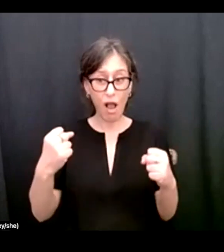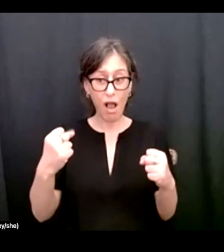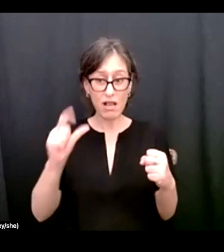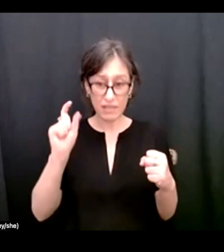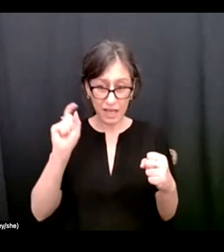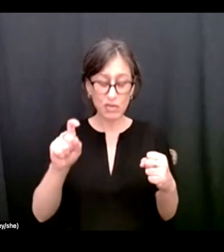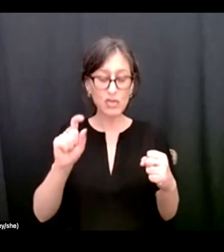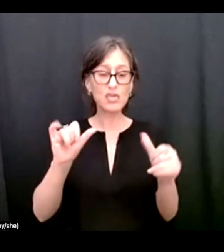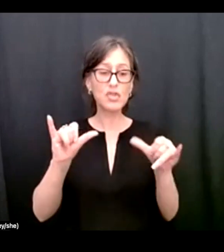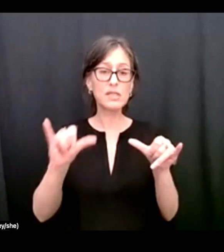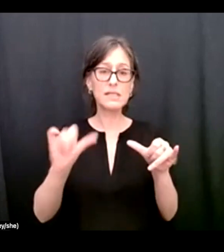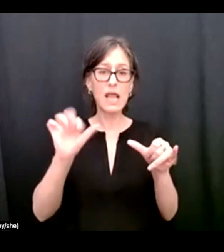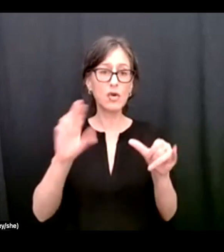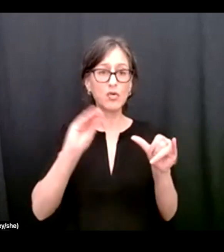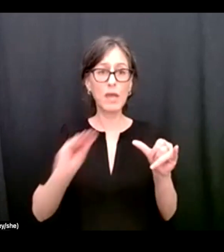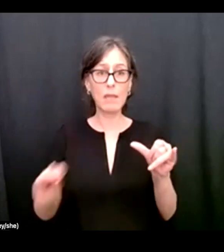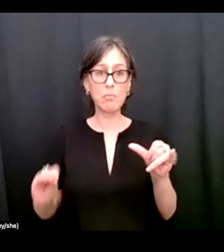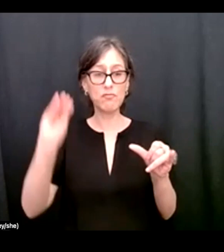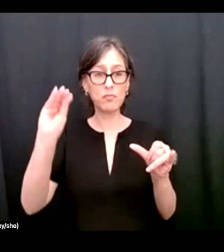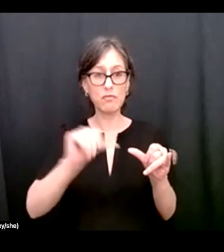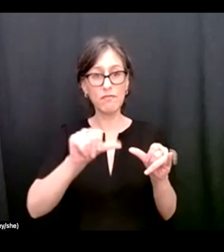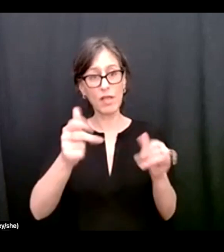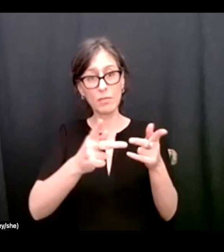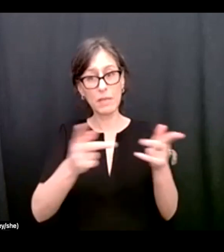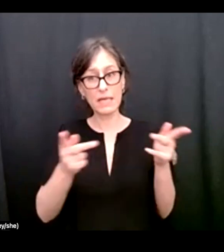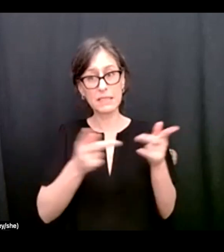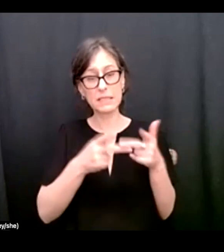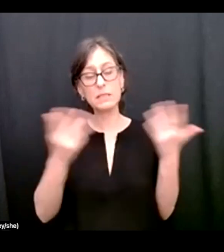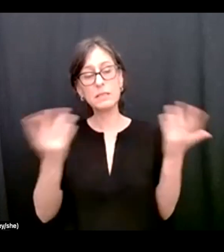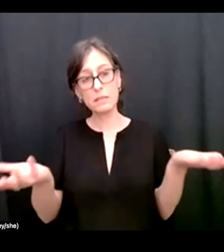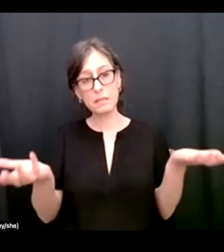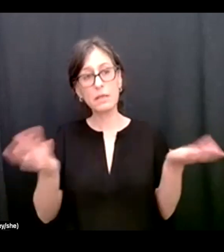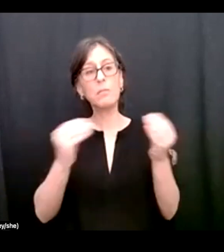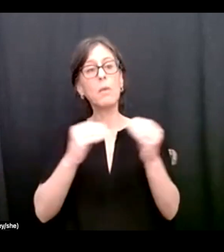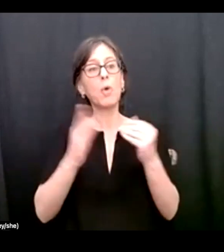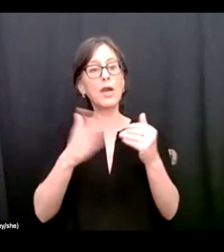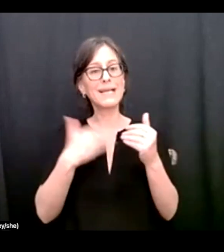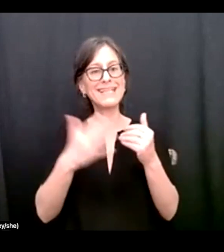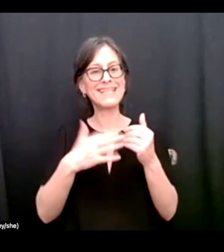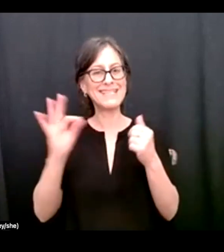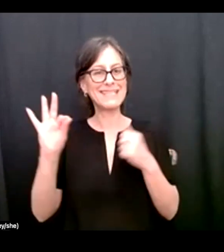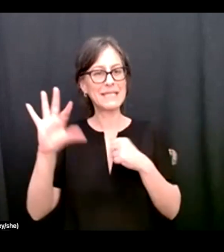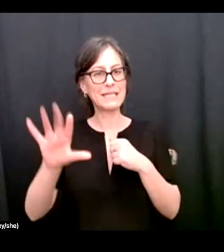or you can move them elsewhere. But an easy tip, I always tell people is